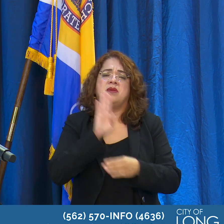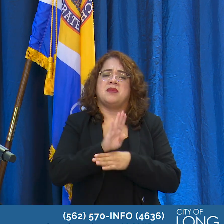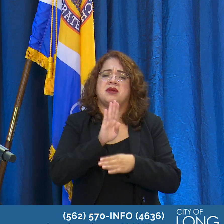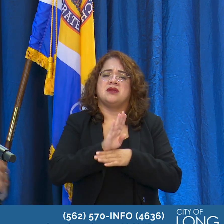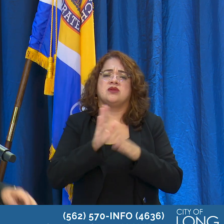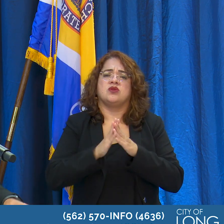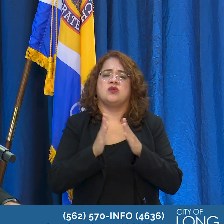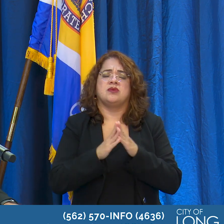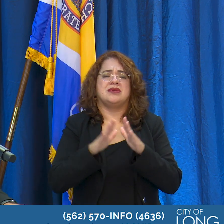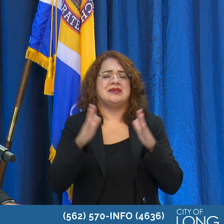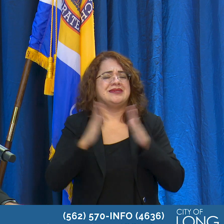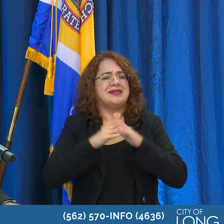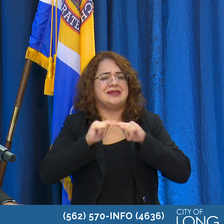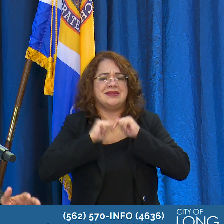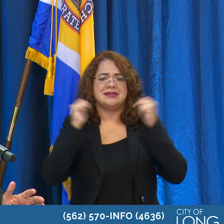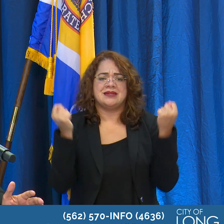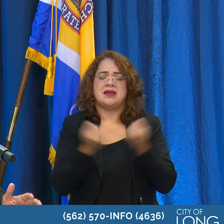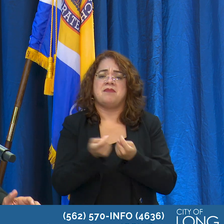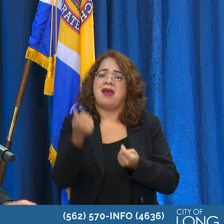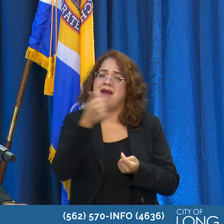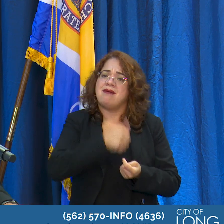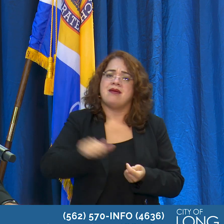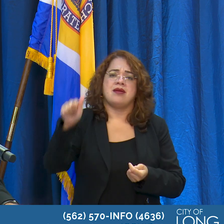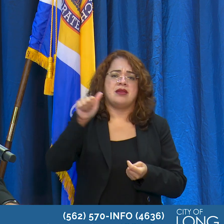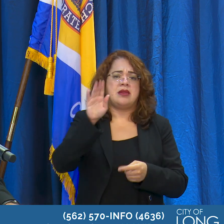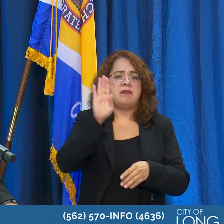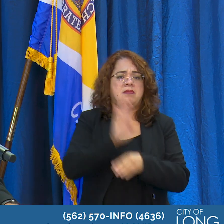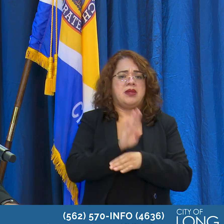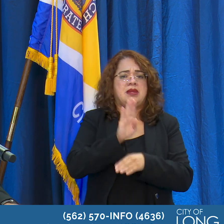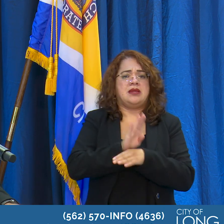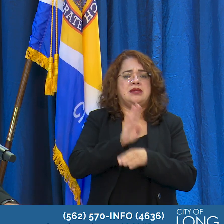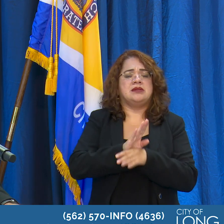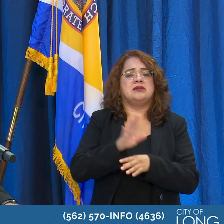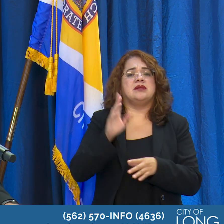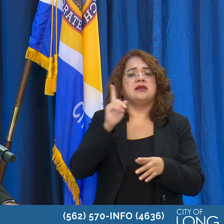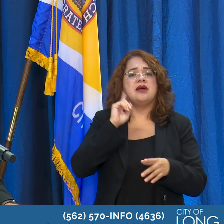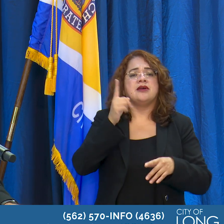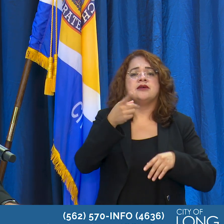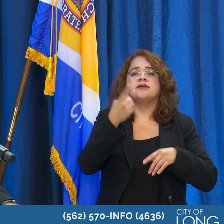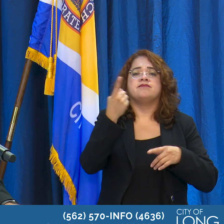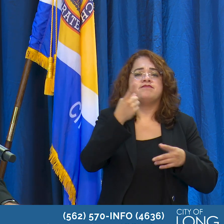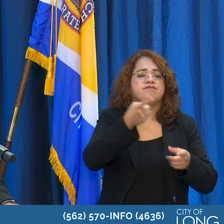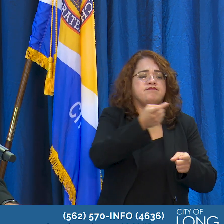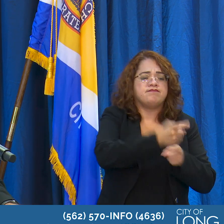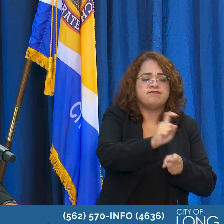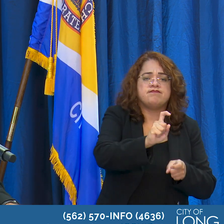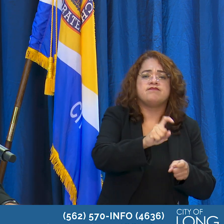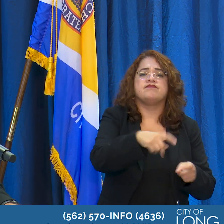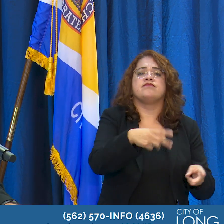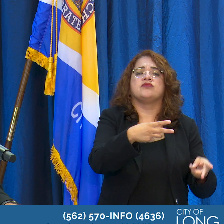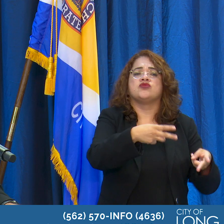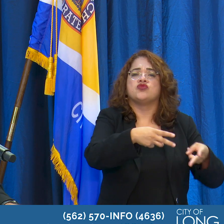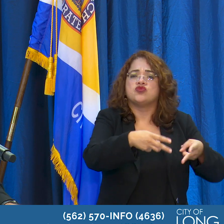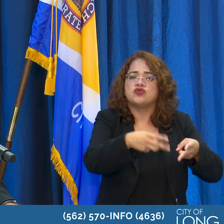entire city team, that any business that was vandalized or looted that night of May 31st, that we would come in